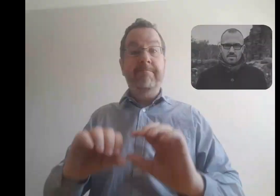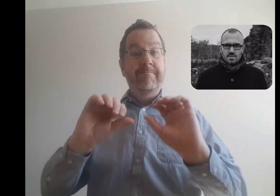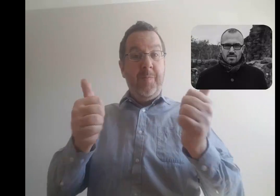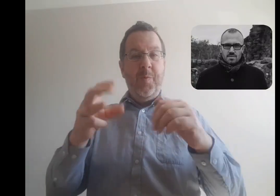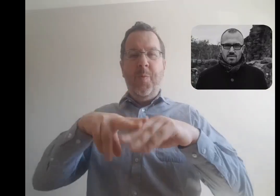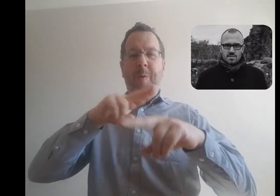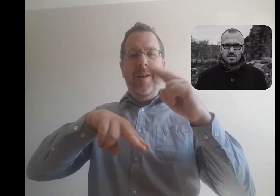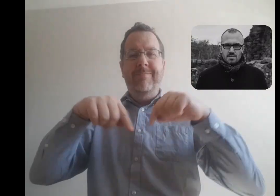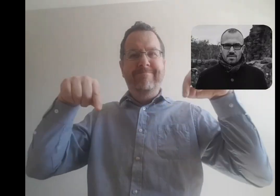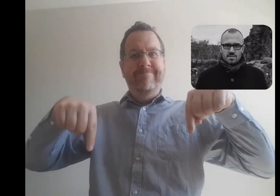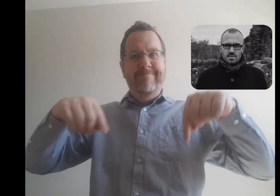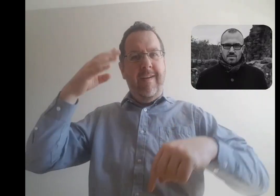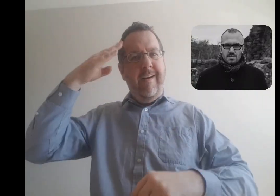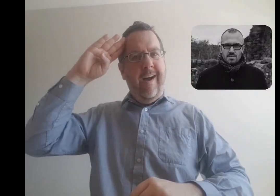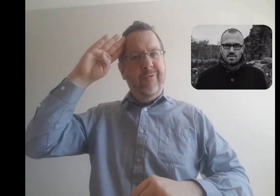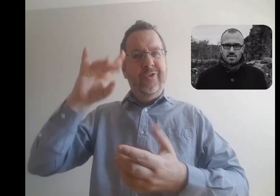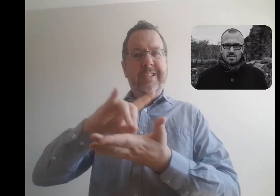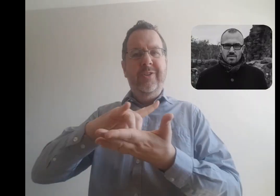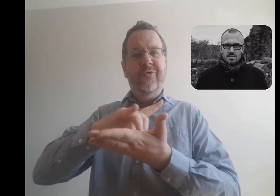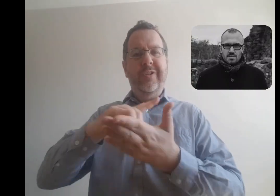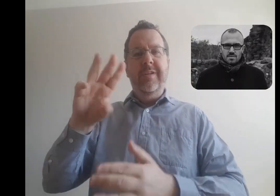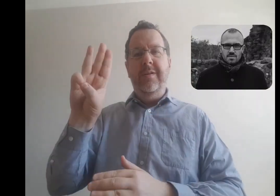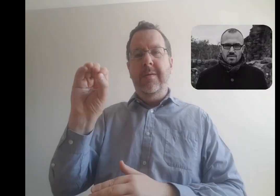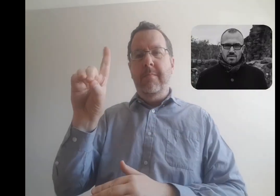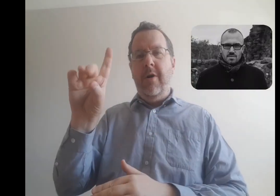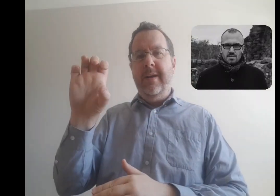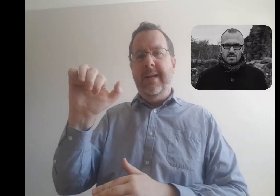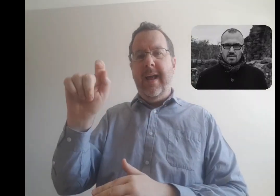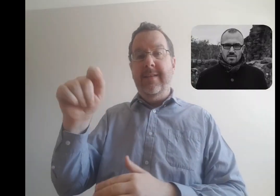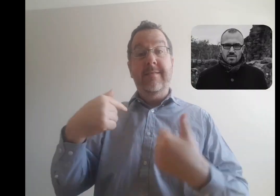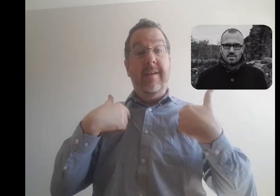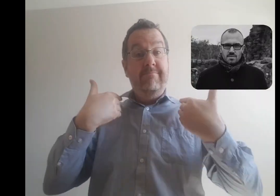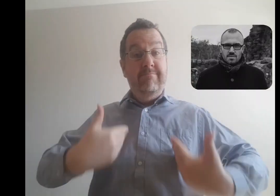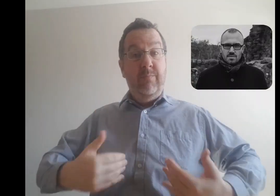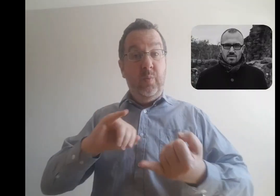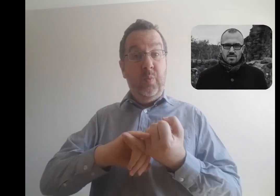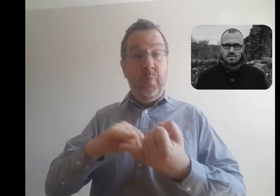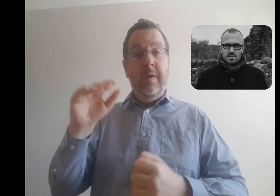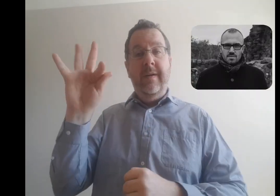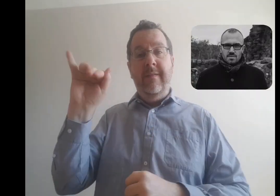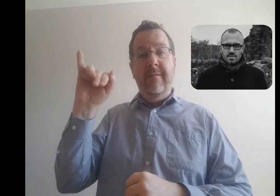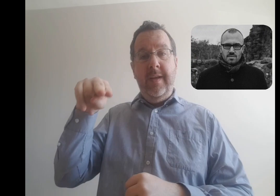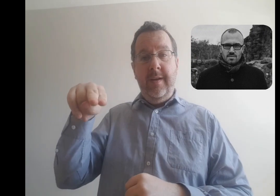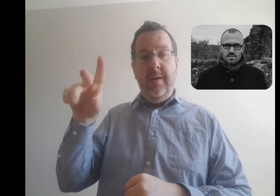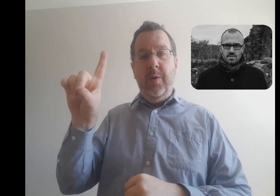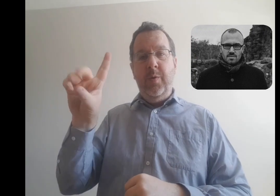Hello and welcome to the Irish History podcast. My name is Fin Dwyer and this is a history of the Deaf community in Ireland.